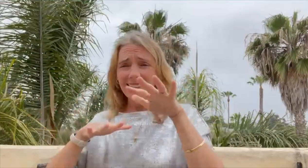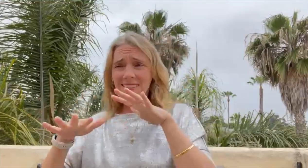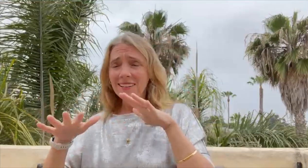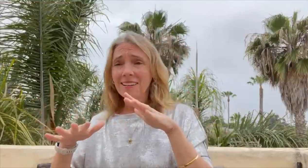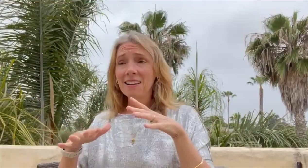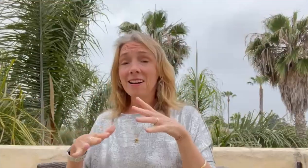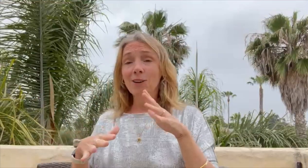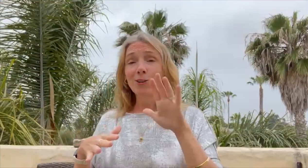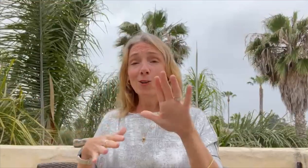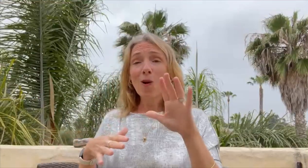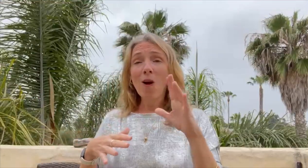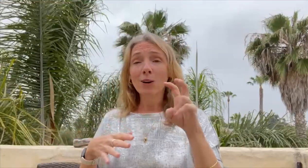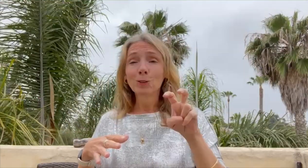things that you will have to navigate.